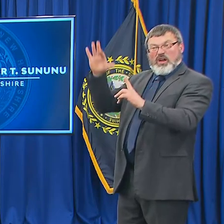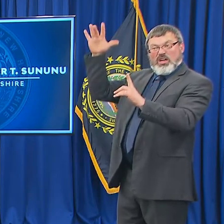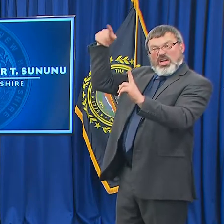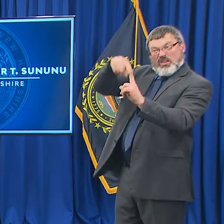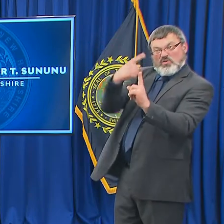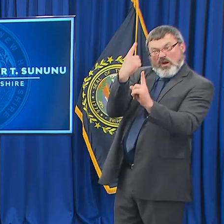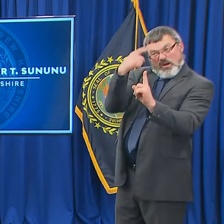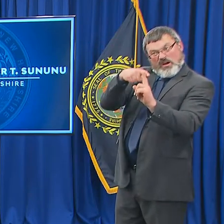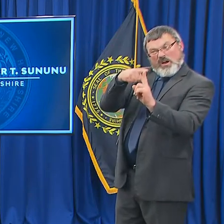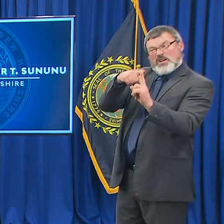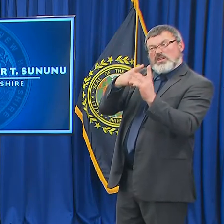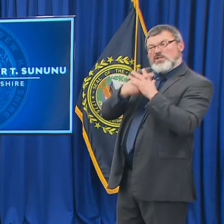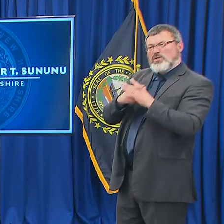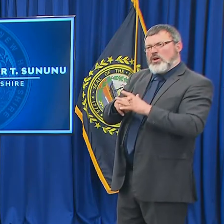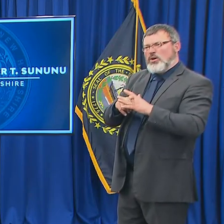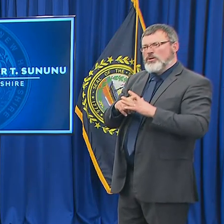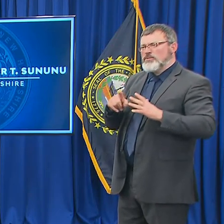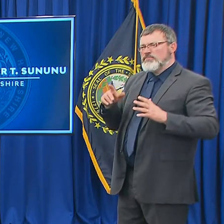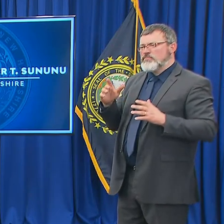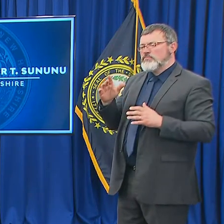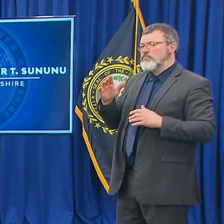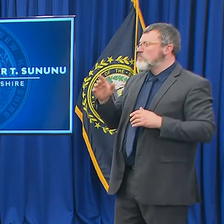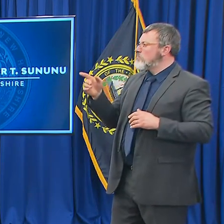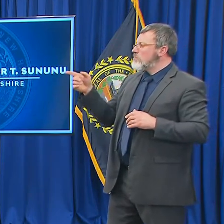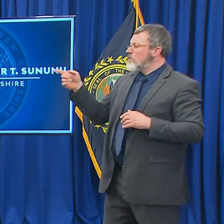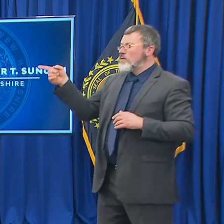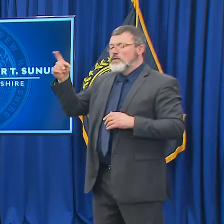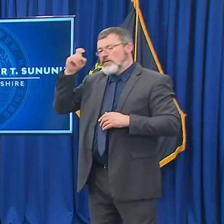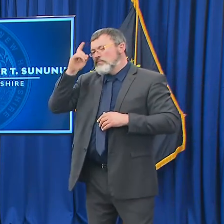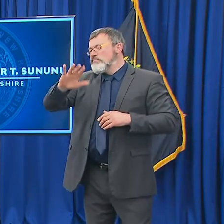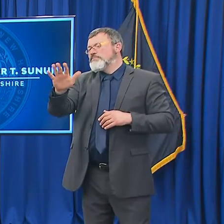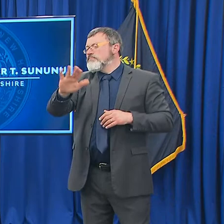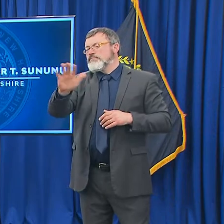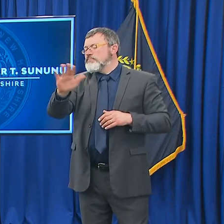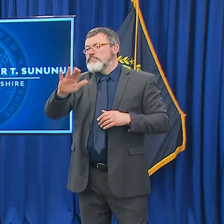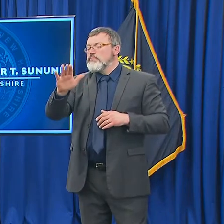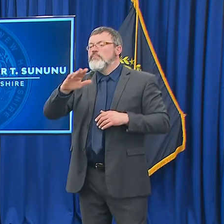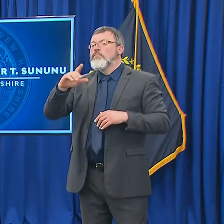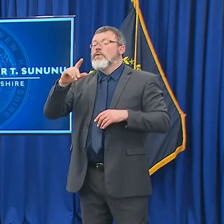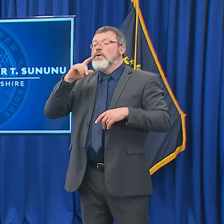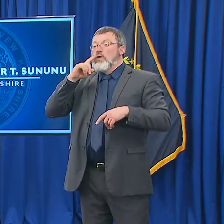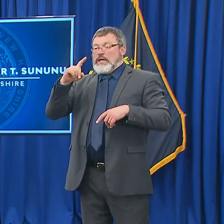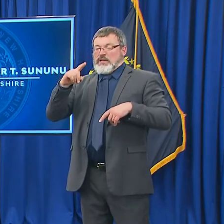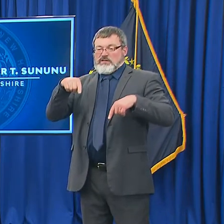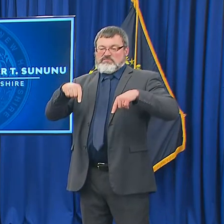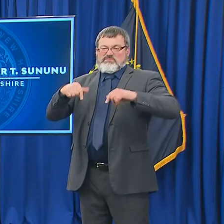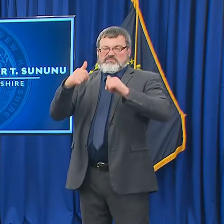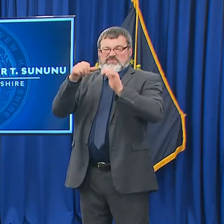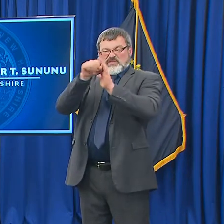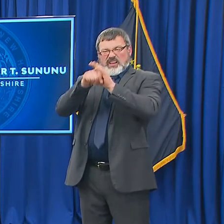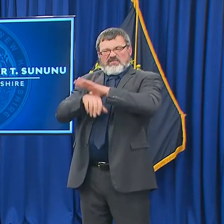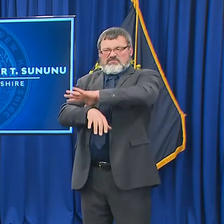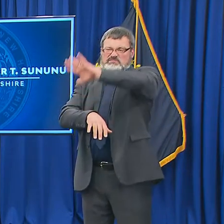This one is very different. This second surge is very different. It's a lot steeper. It's a lot bigger.